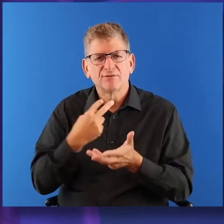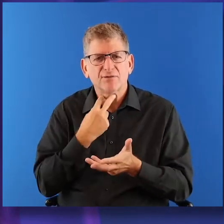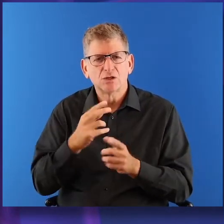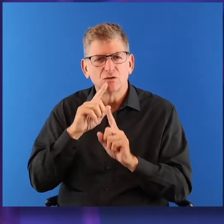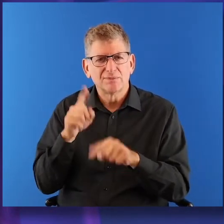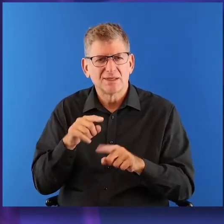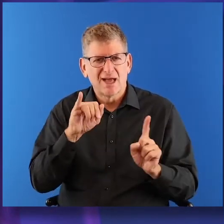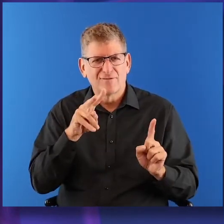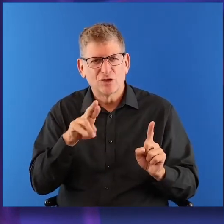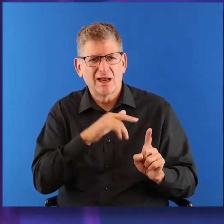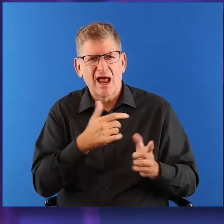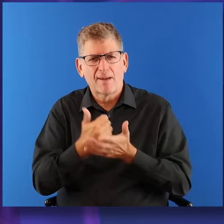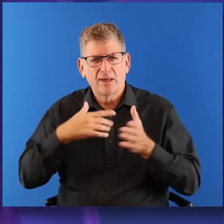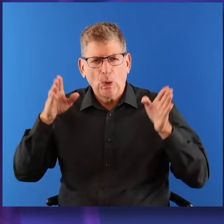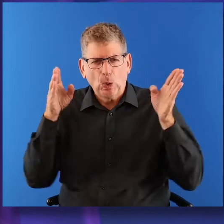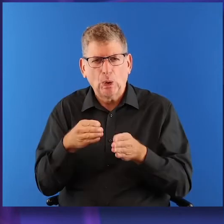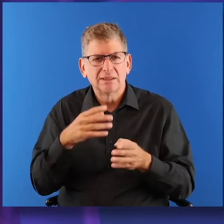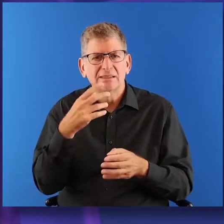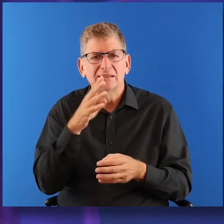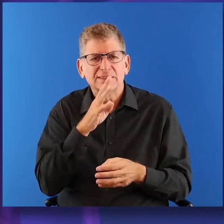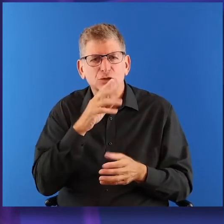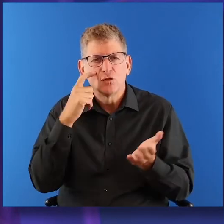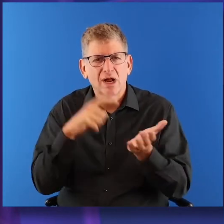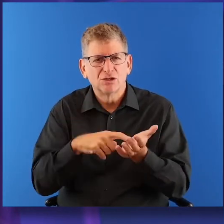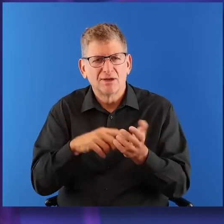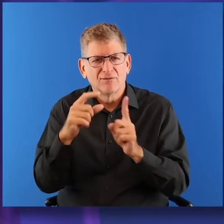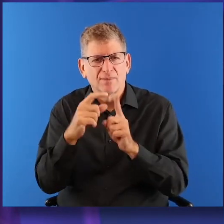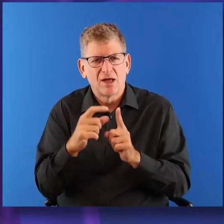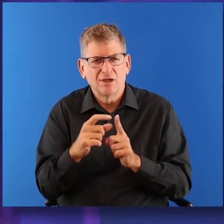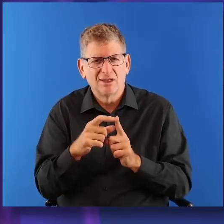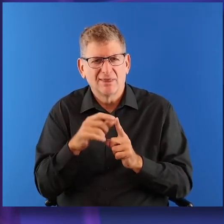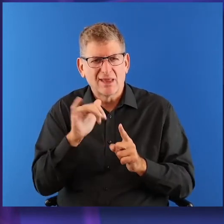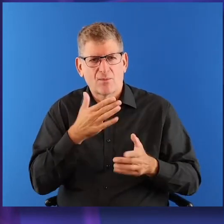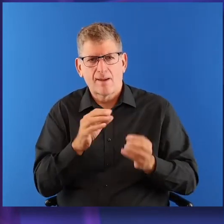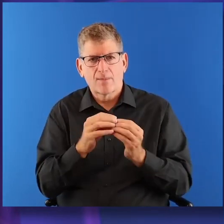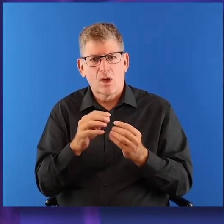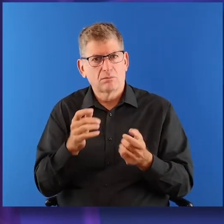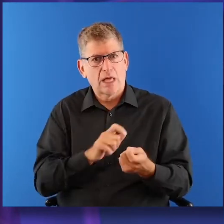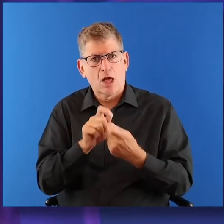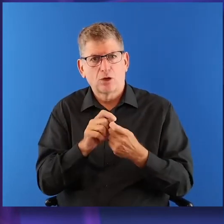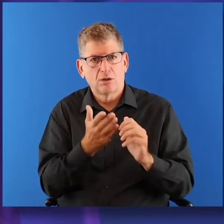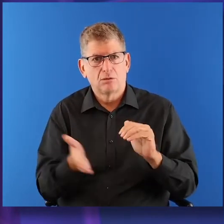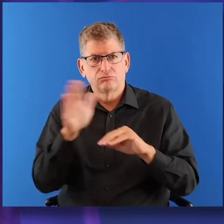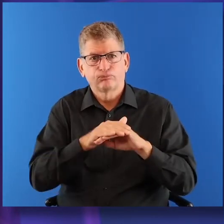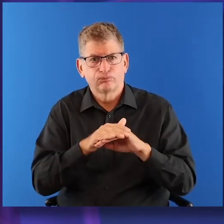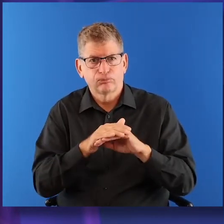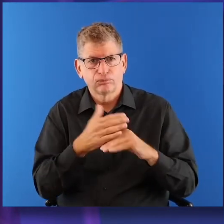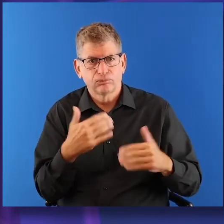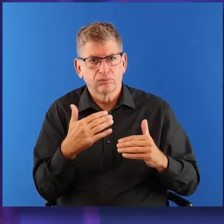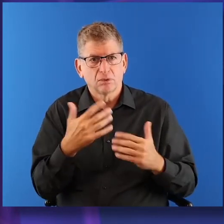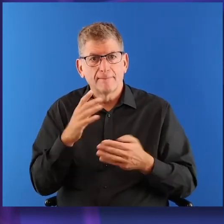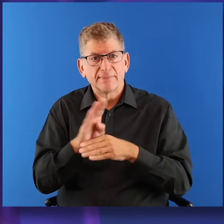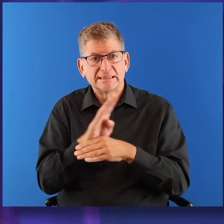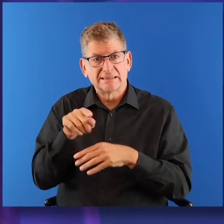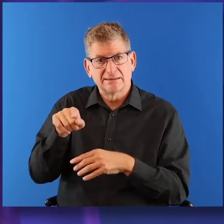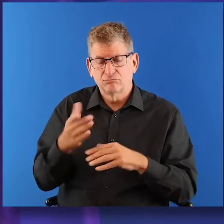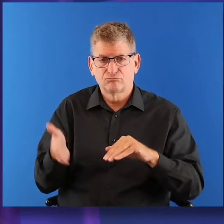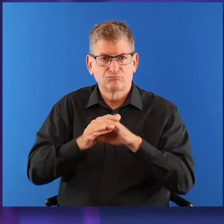such a way that the accuracy actually increased the boom or in business and we have a funding source. In the early part of the journey